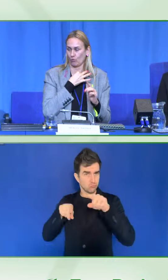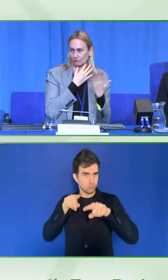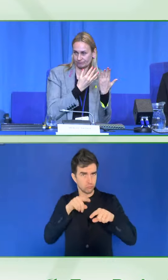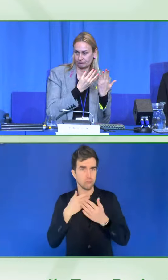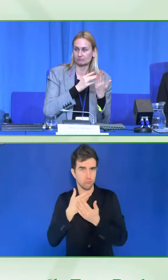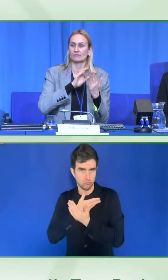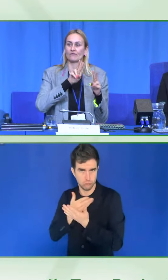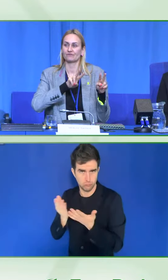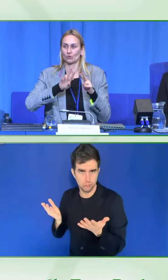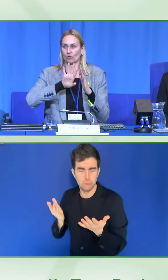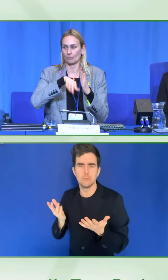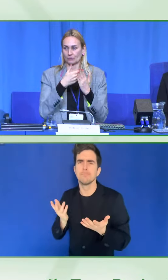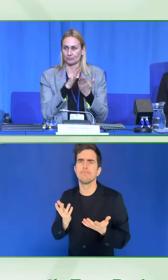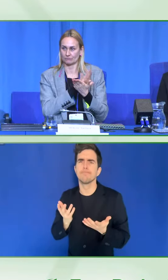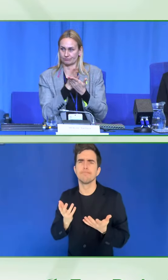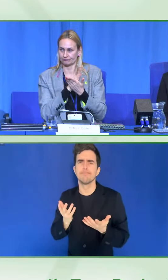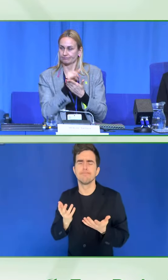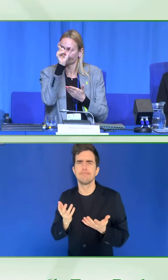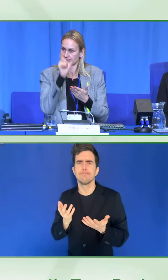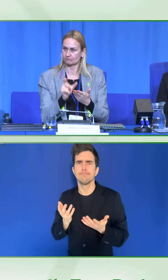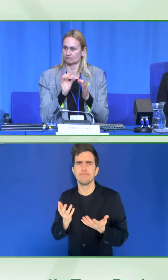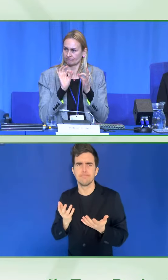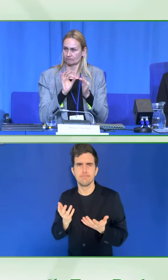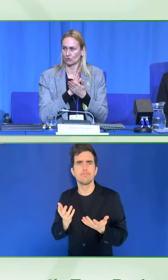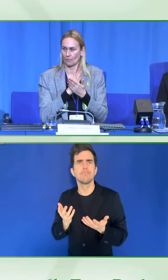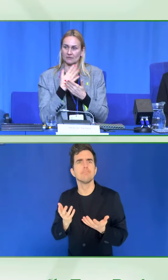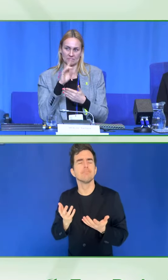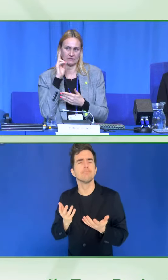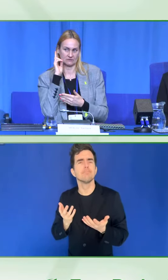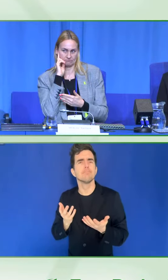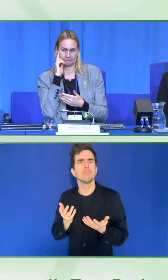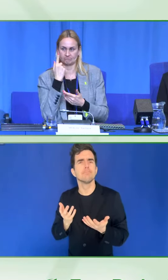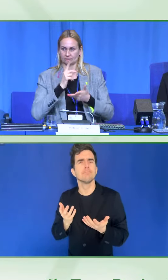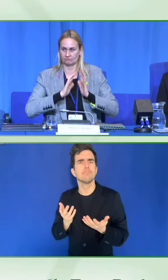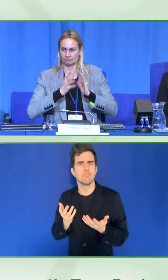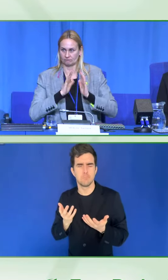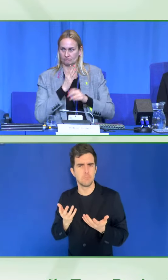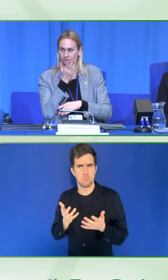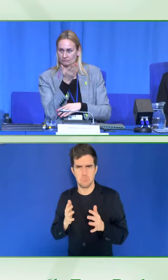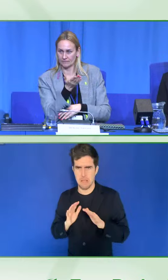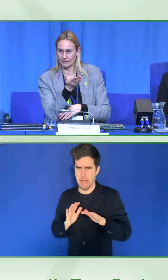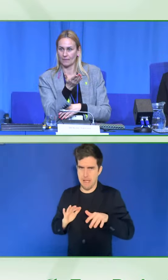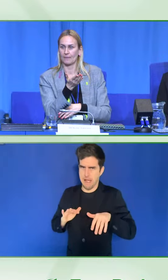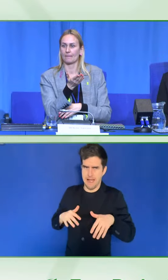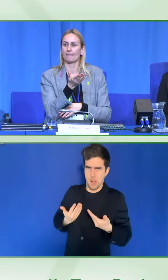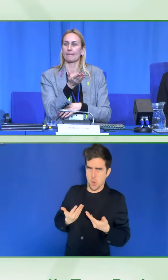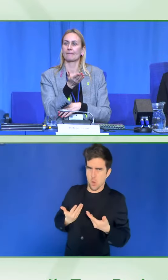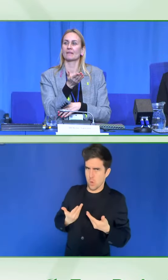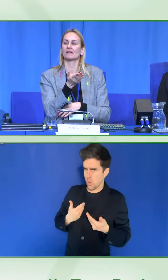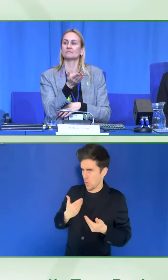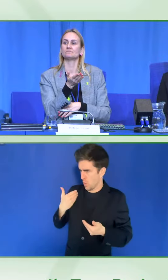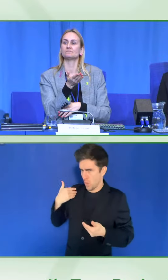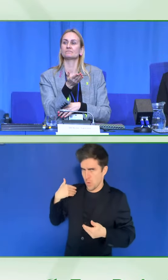Now we are looking forward to discussing your solution.